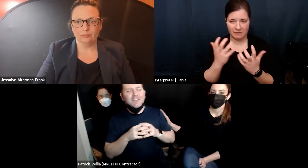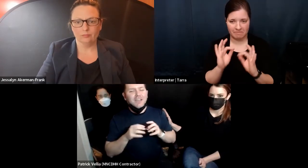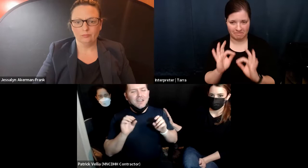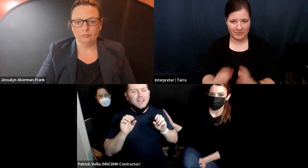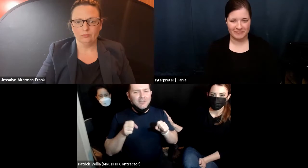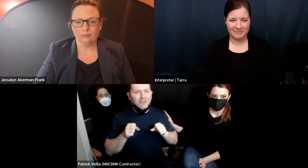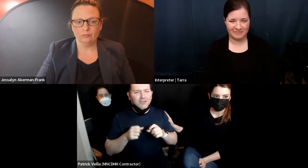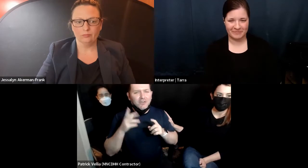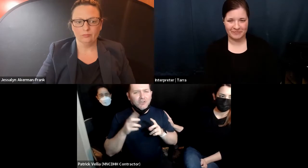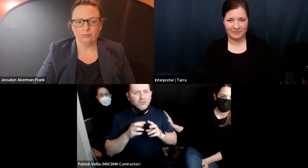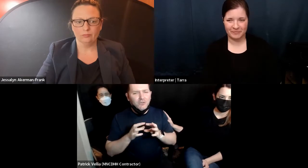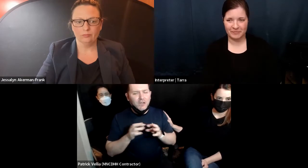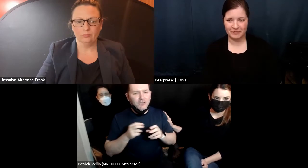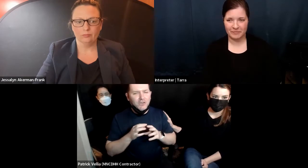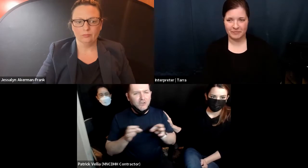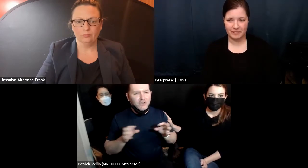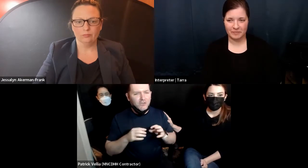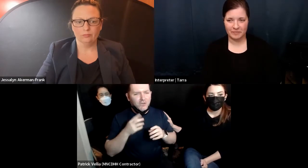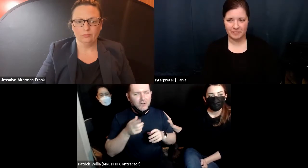So you feel all right, good?